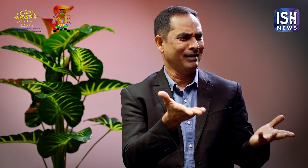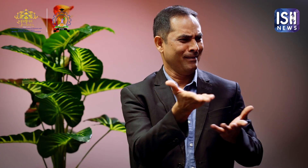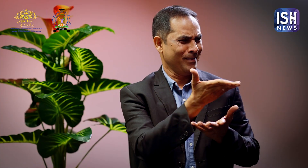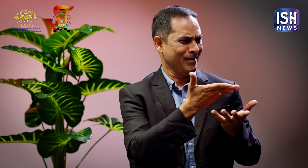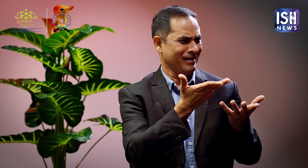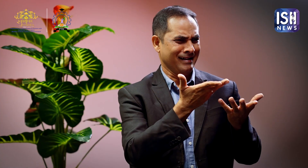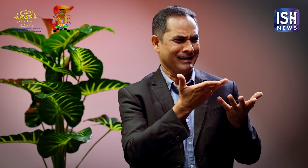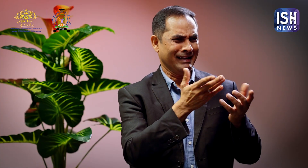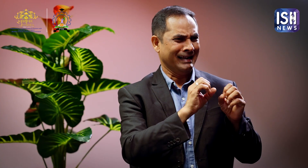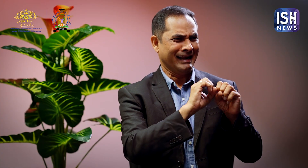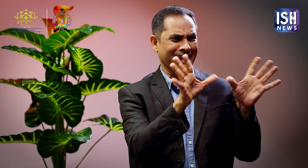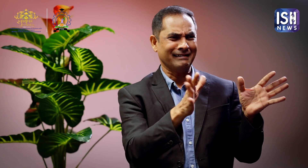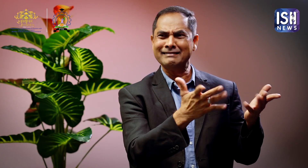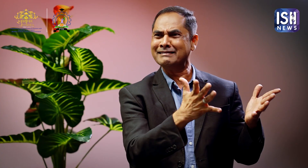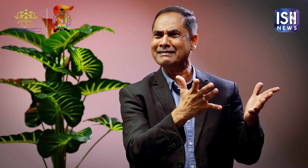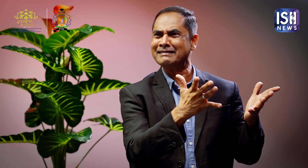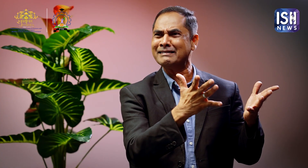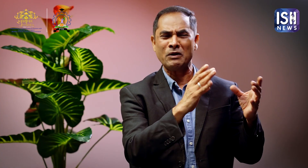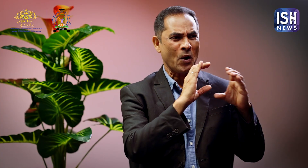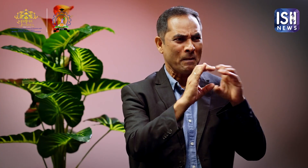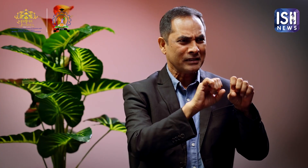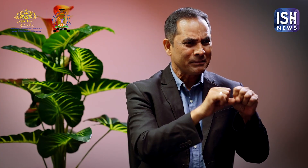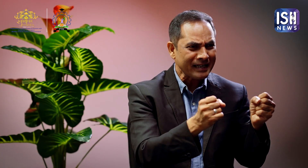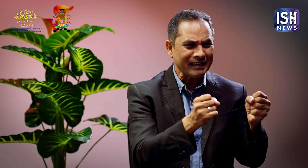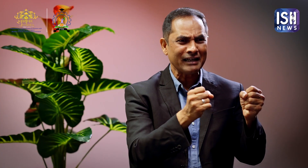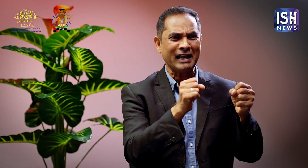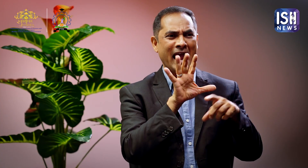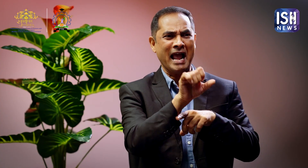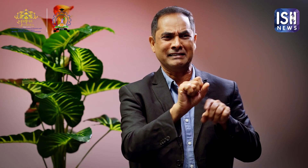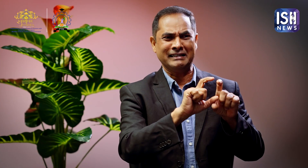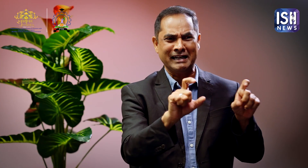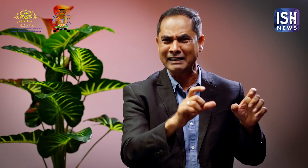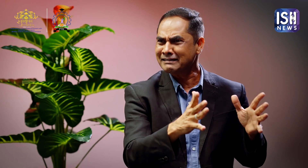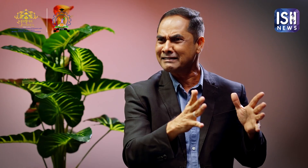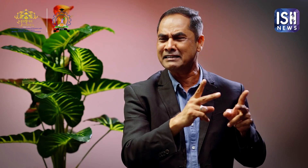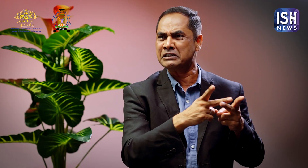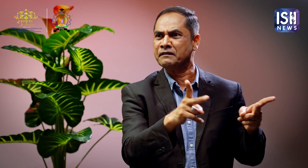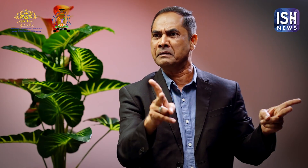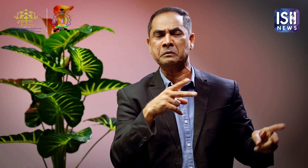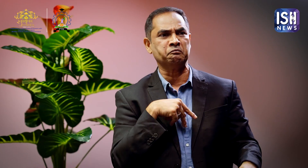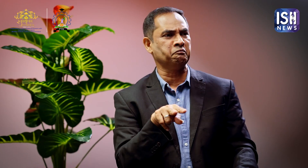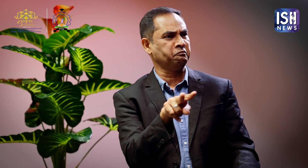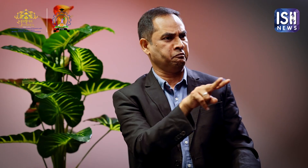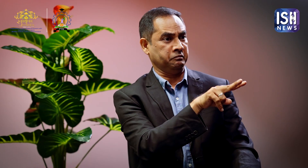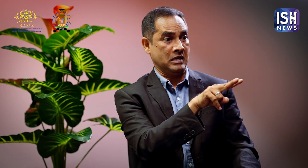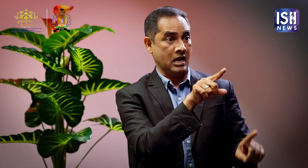so it was not clear how they teach children. There were communication gaps, accessbility barriers, and different problems which I observed in those schools.